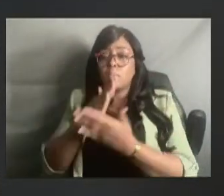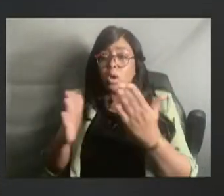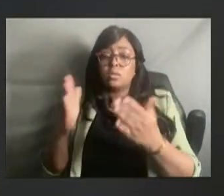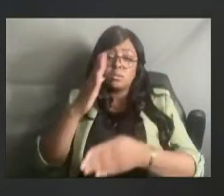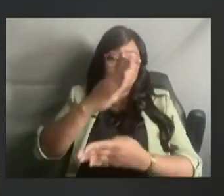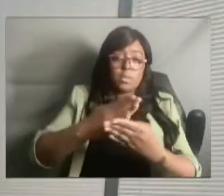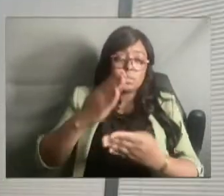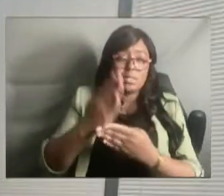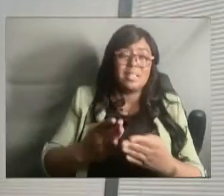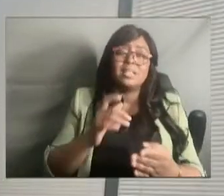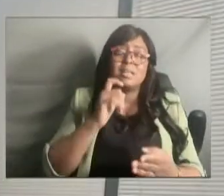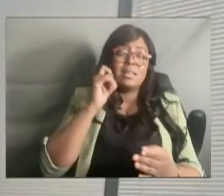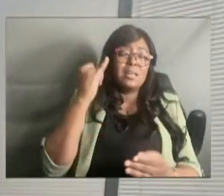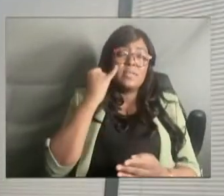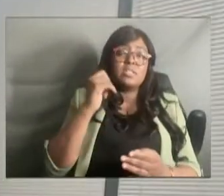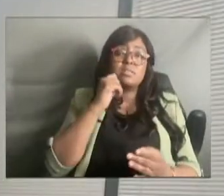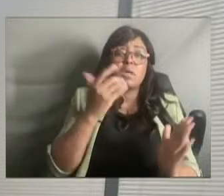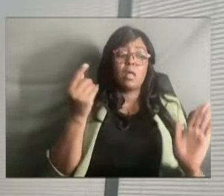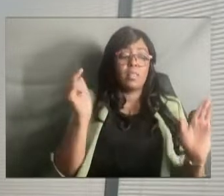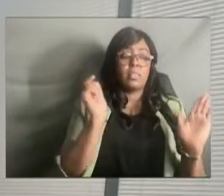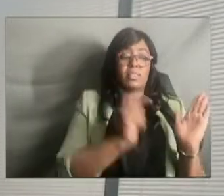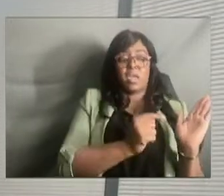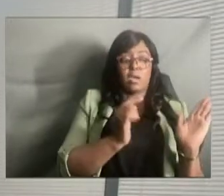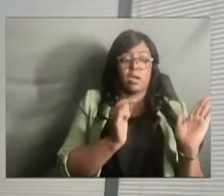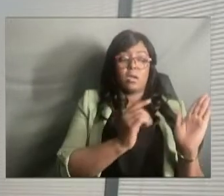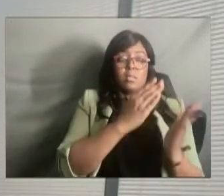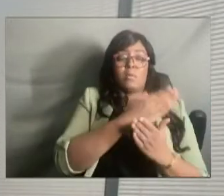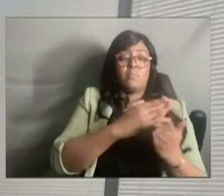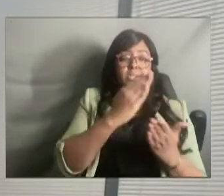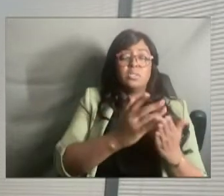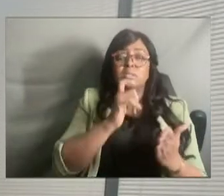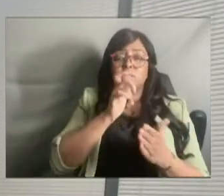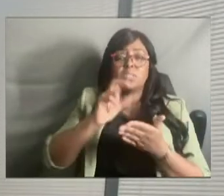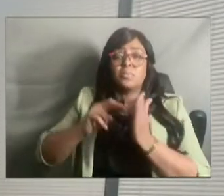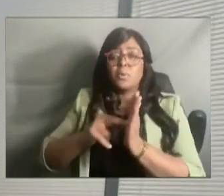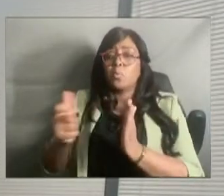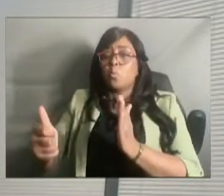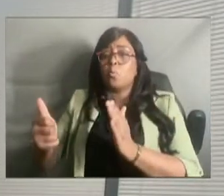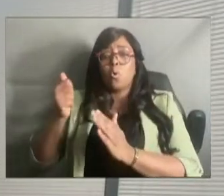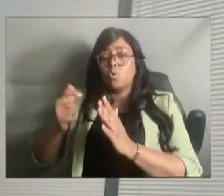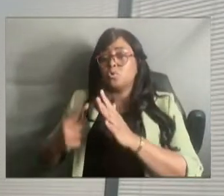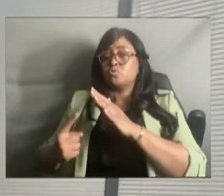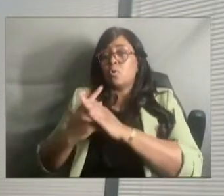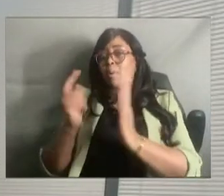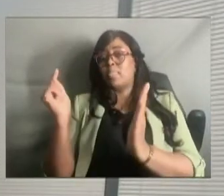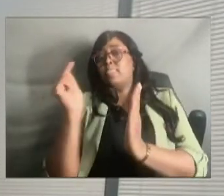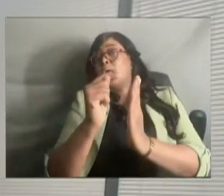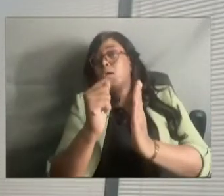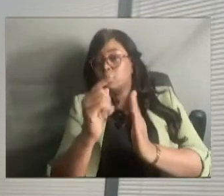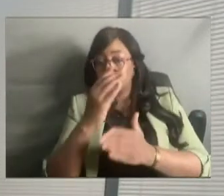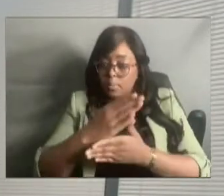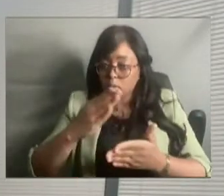educators and other parts of the budget. So just because it doesn't appear in one place in the budget doesn't mean that